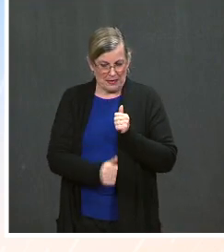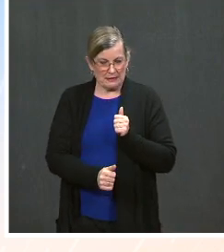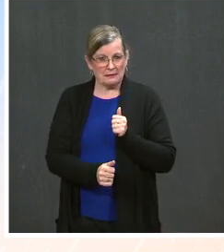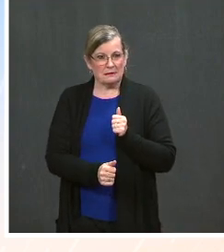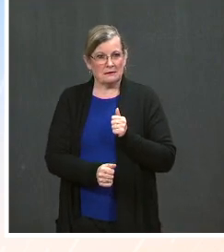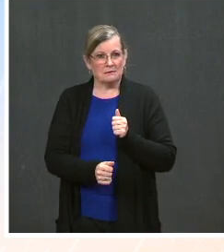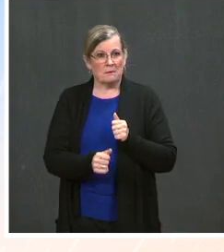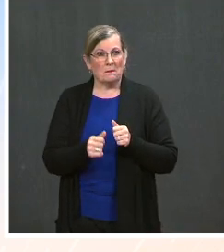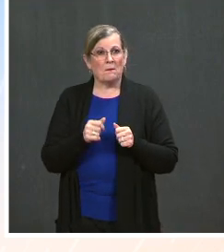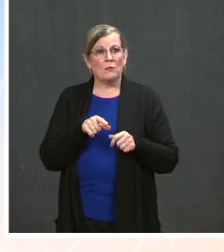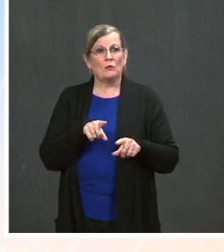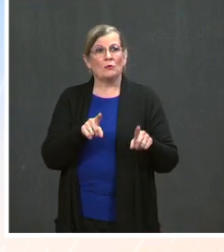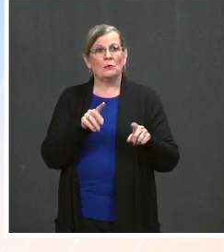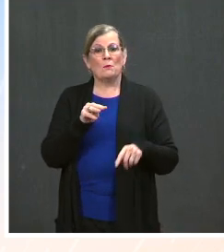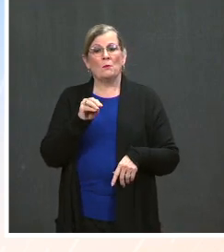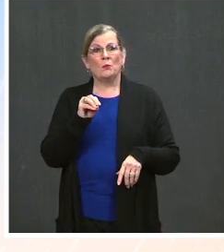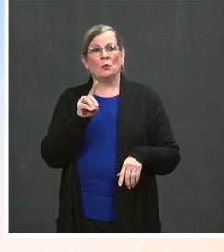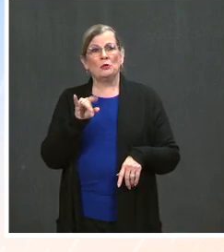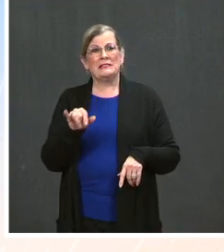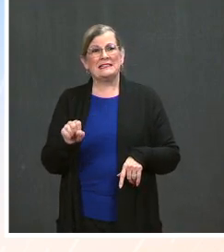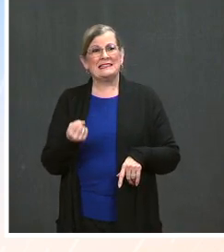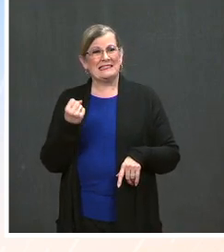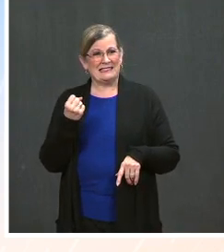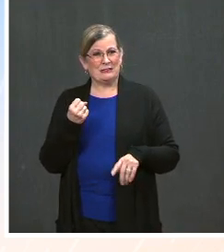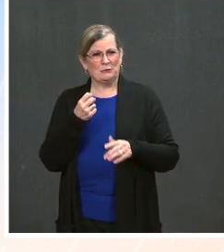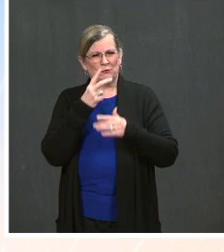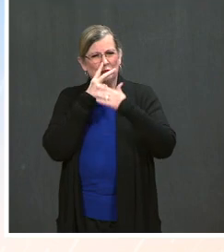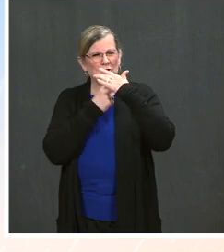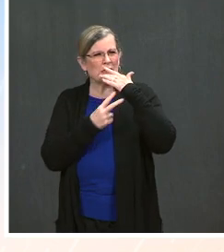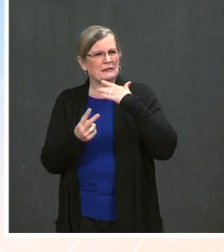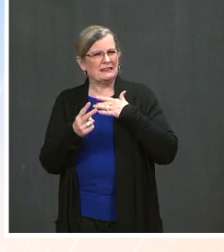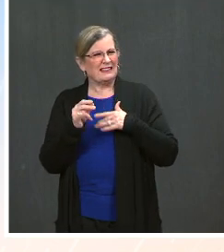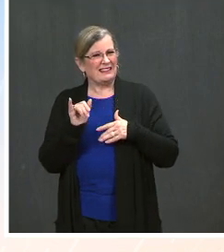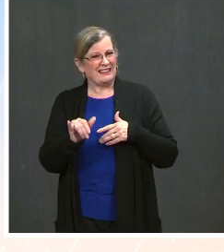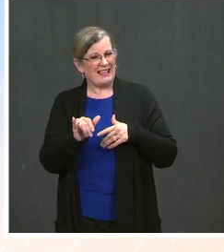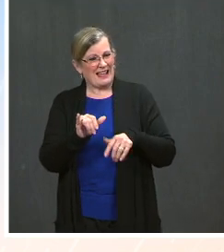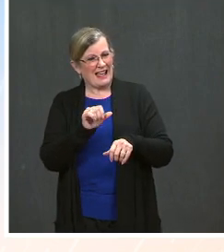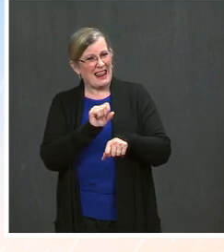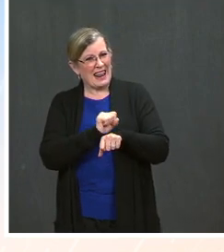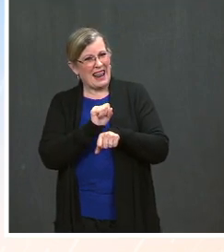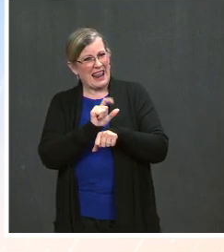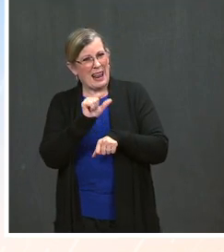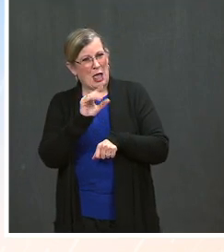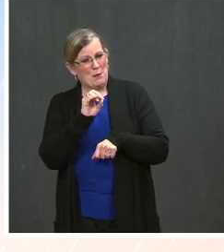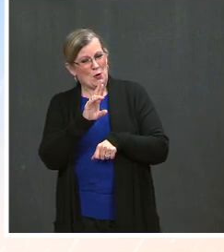will help reduce the unemployment rate and drive up labor force participation on a sustained basis over the decade.